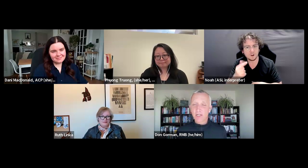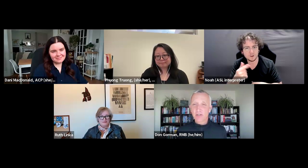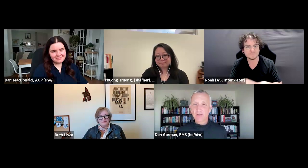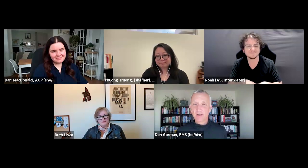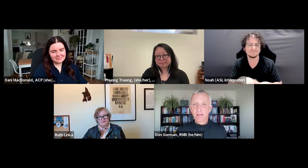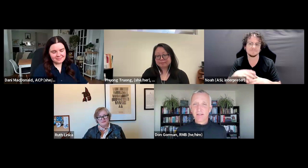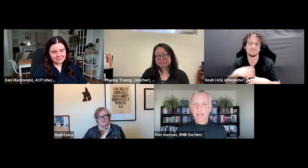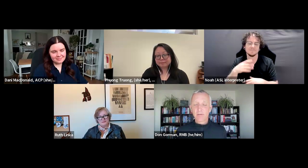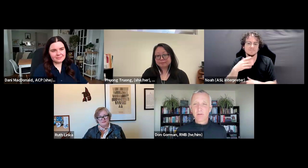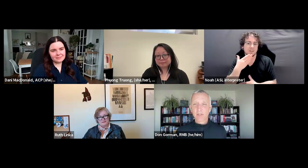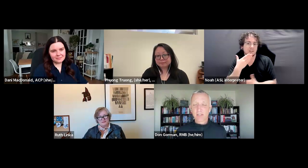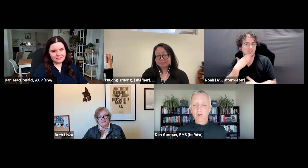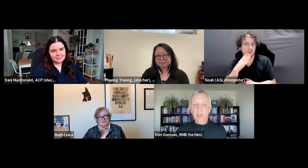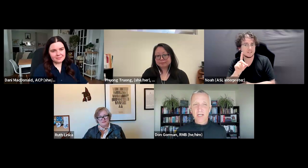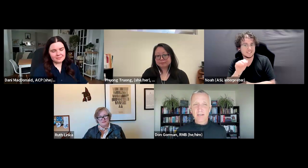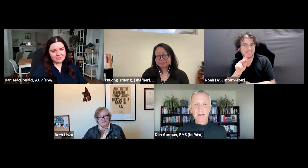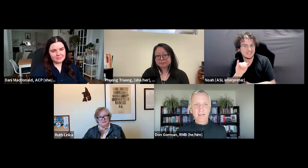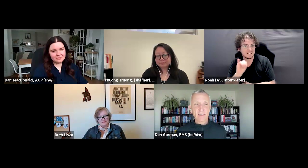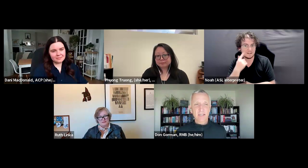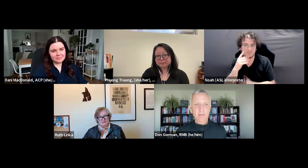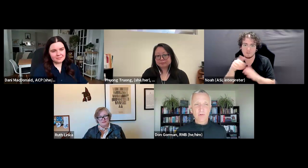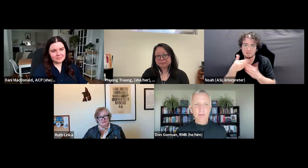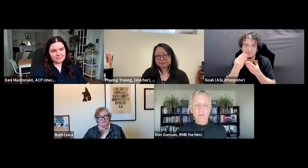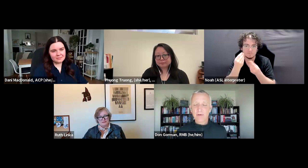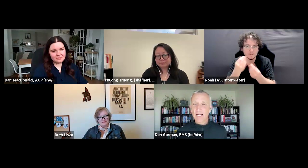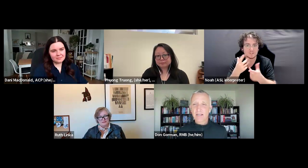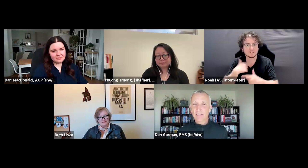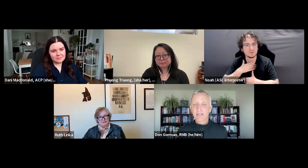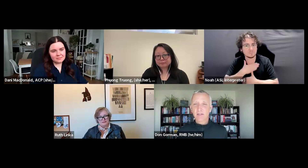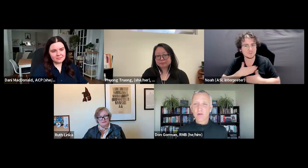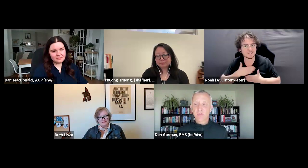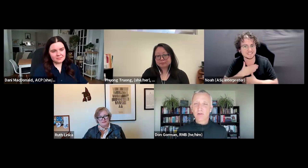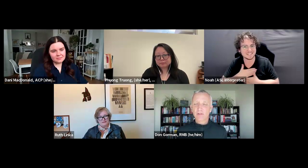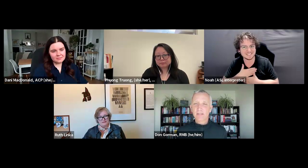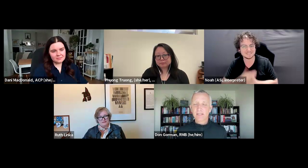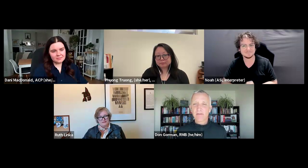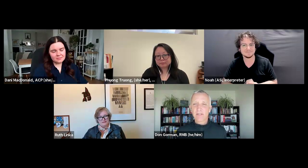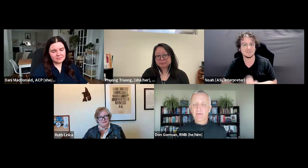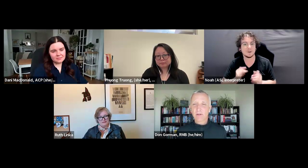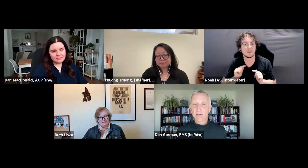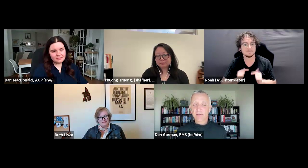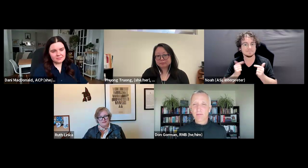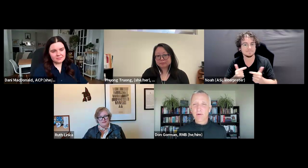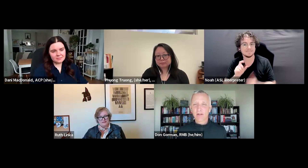the information. We really appreciate it. And I'm going to pass it over to Stephanie for closing